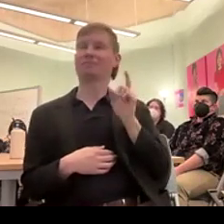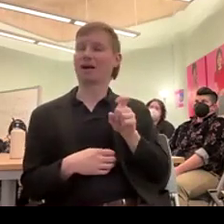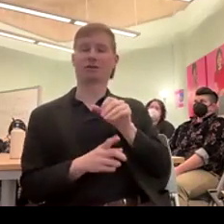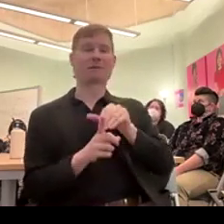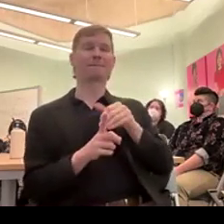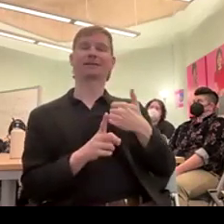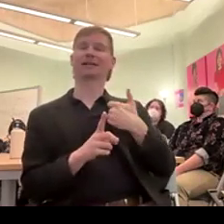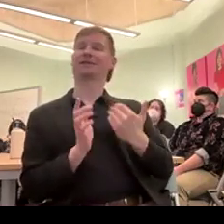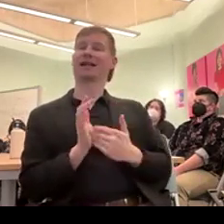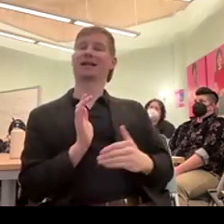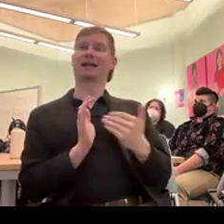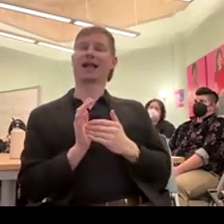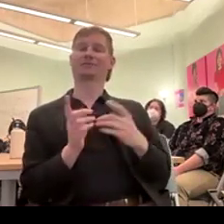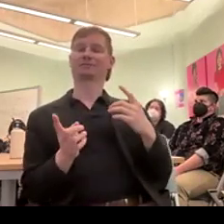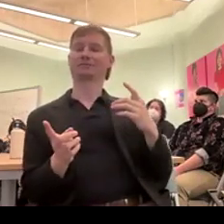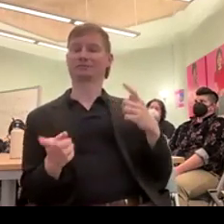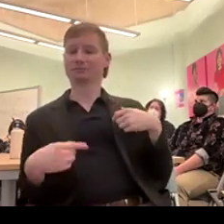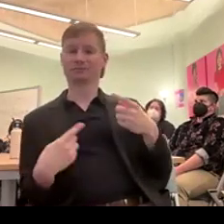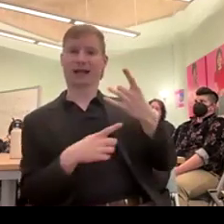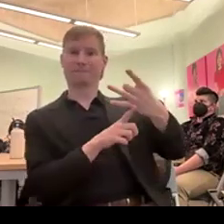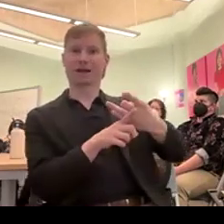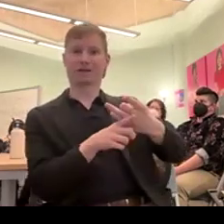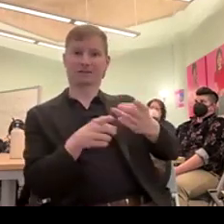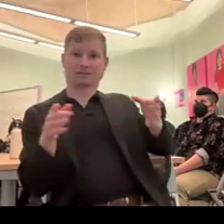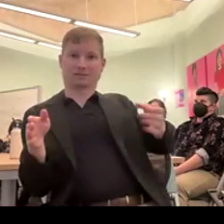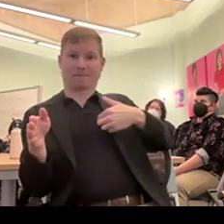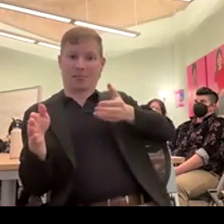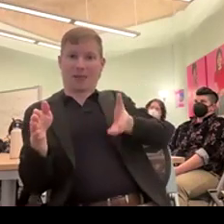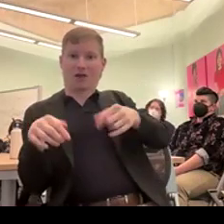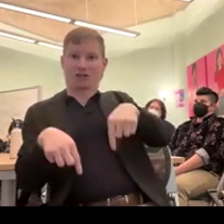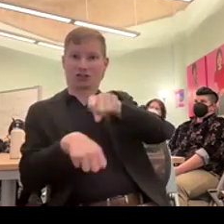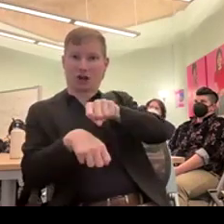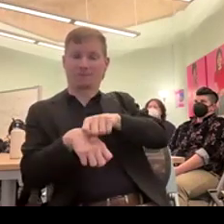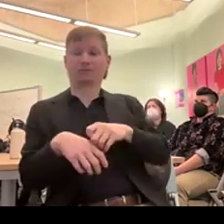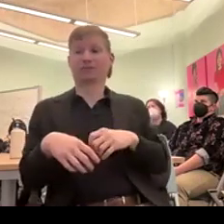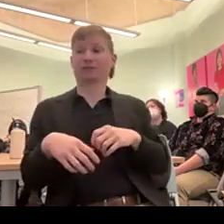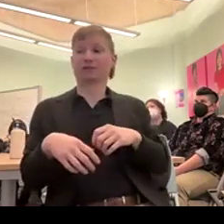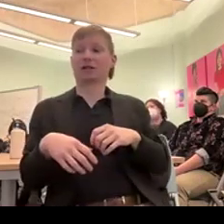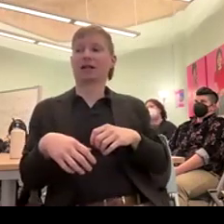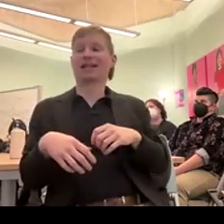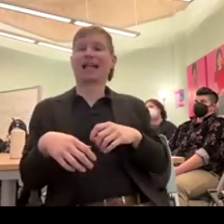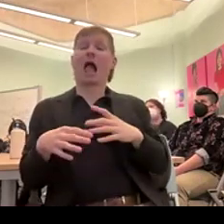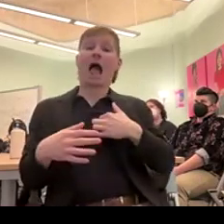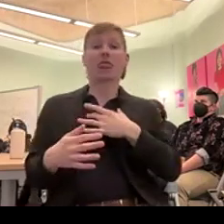And one thing I've had to remind myself constantly since the eight months I've been out at this job,